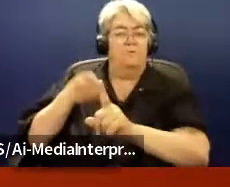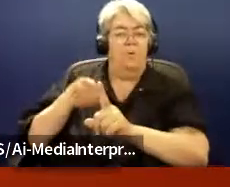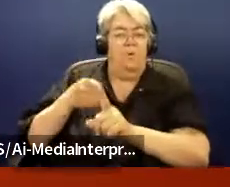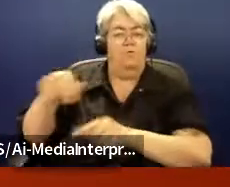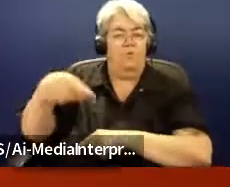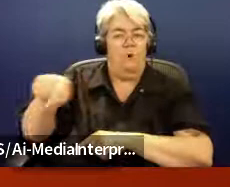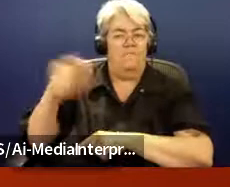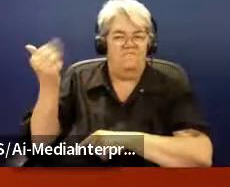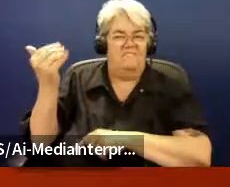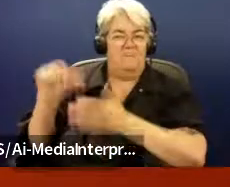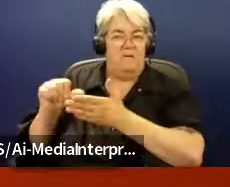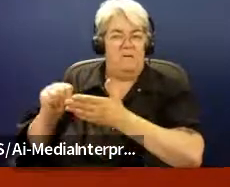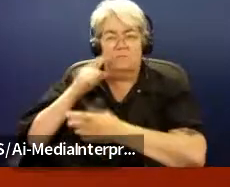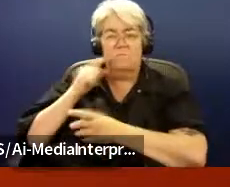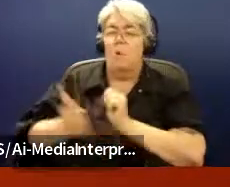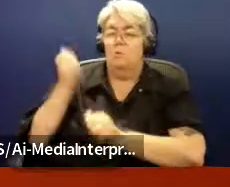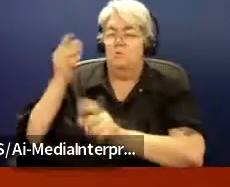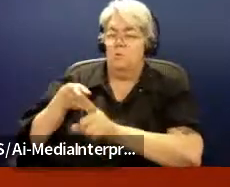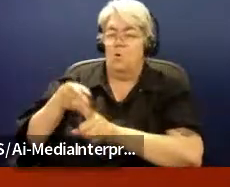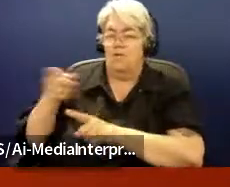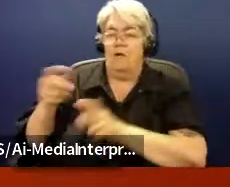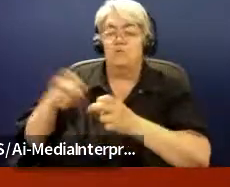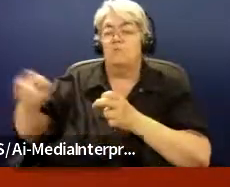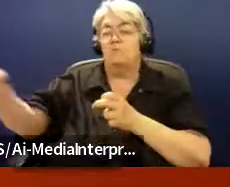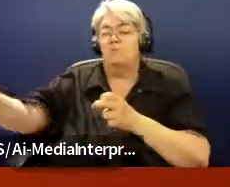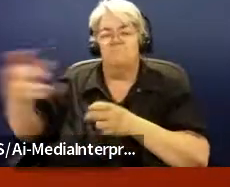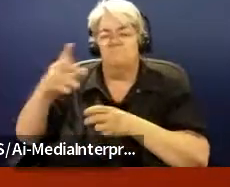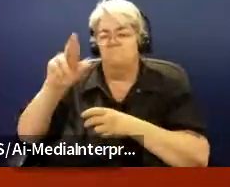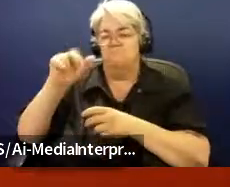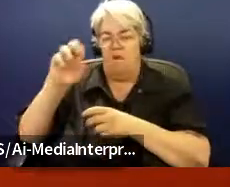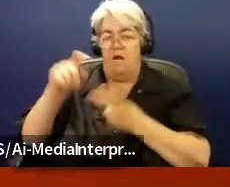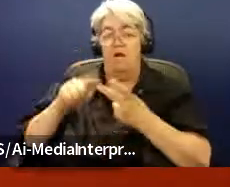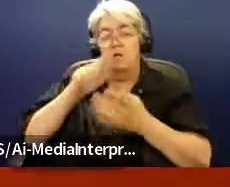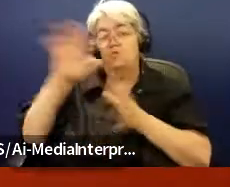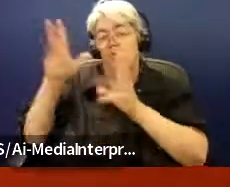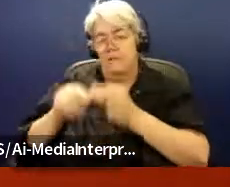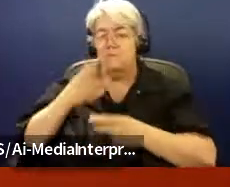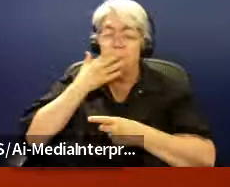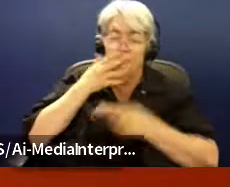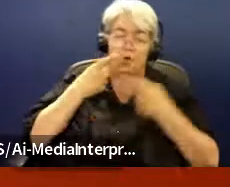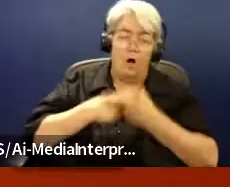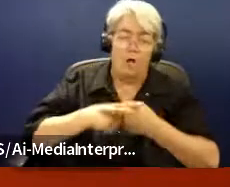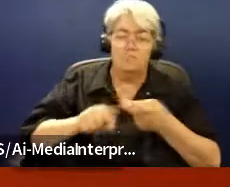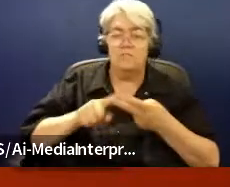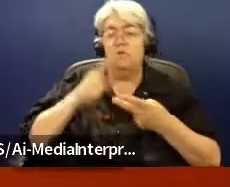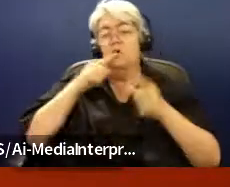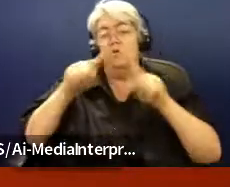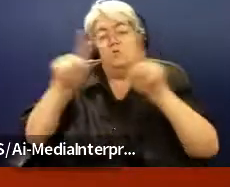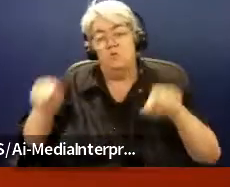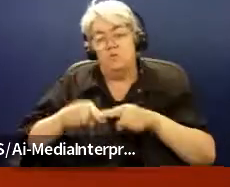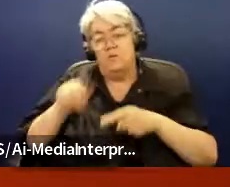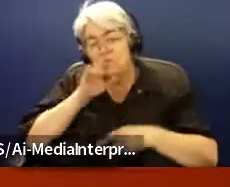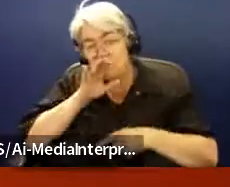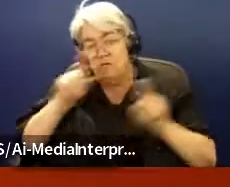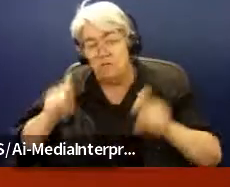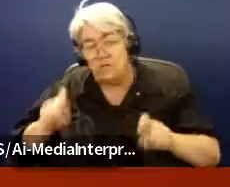pages, you can use perhaps Google analytics and say these are my 15 most visited pages, I'm going to do a test on